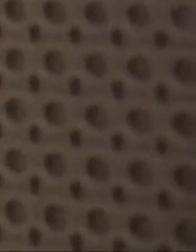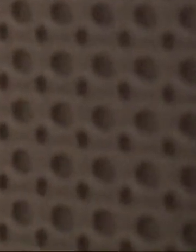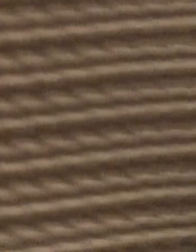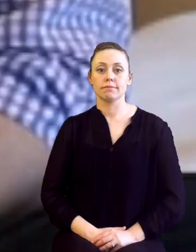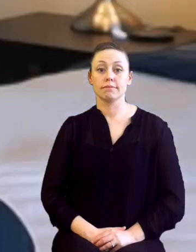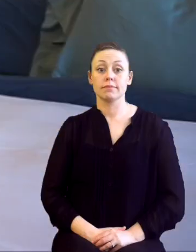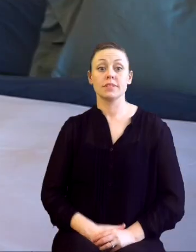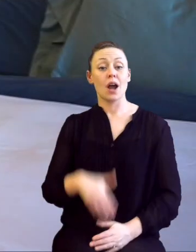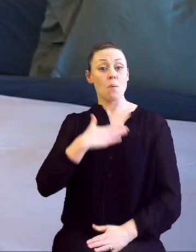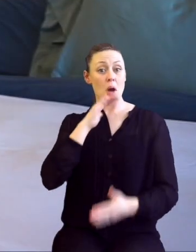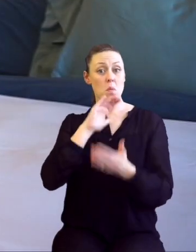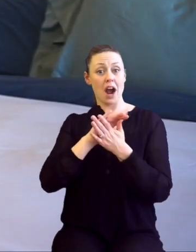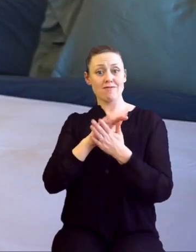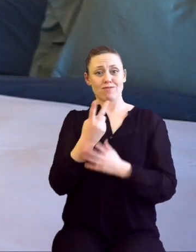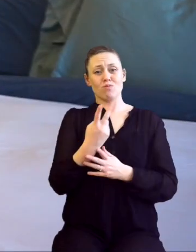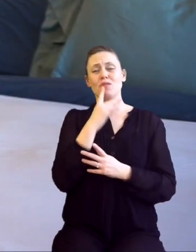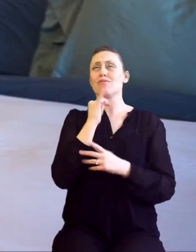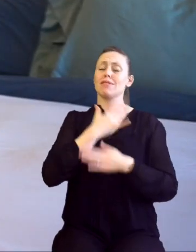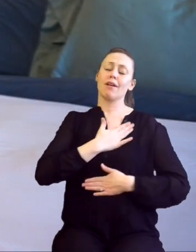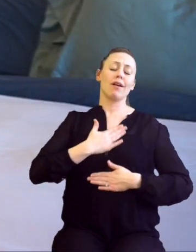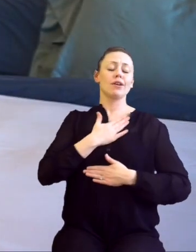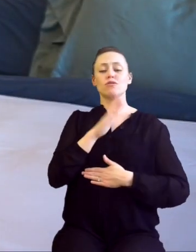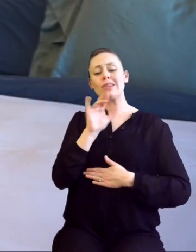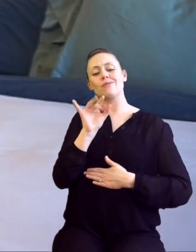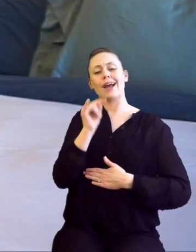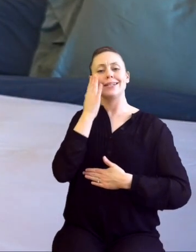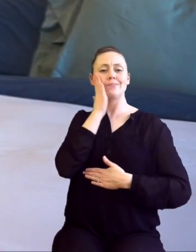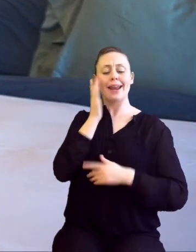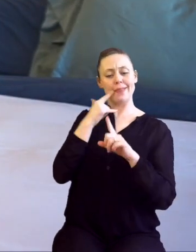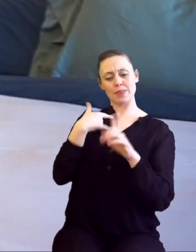My wife and I have really enjoyed the ReST bed. I think the best feature for me